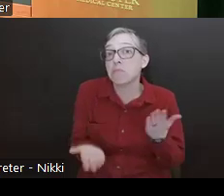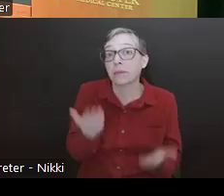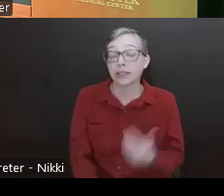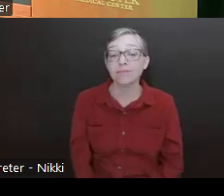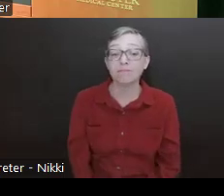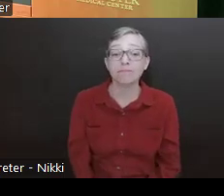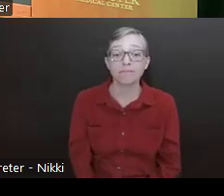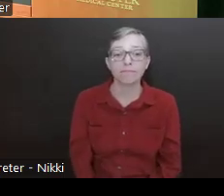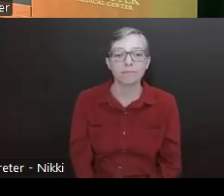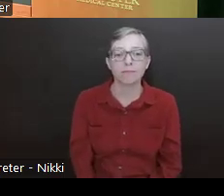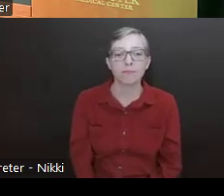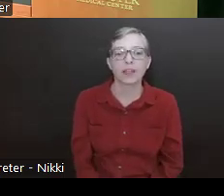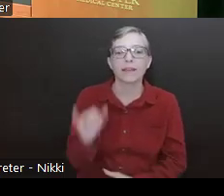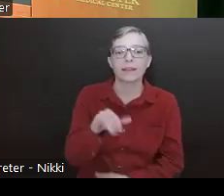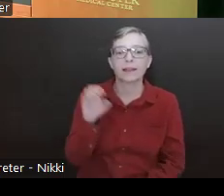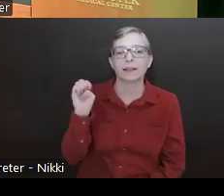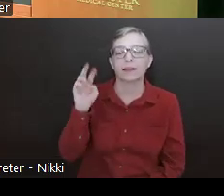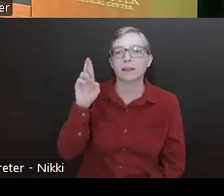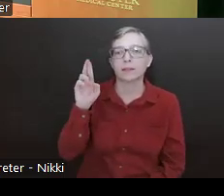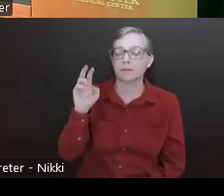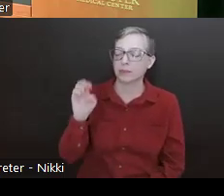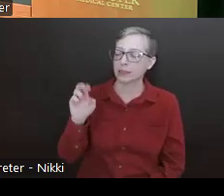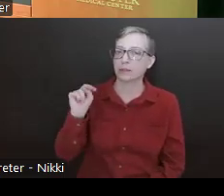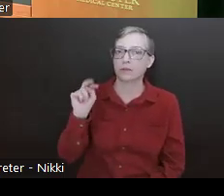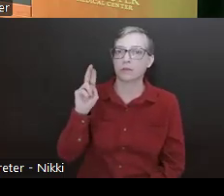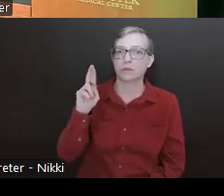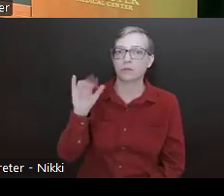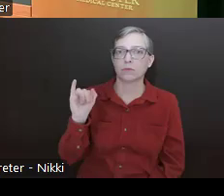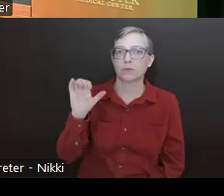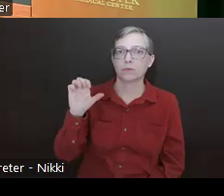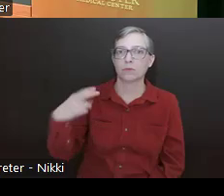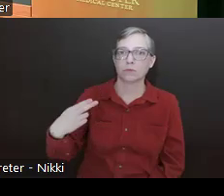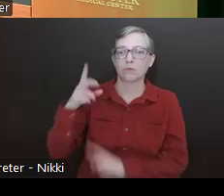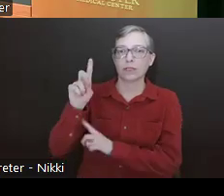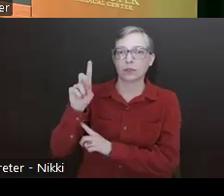enriched study which was the CBT study I mentioned that folks who had more severe depression or those